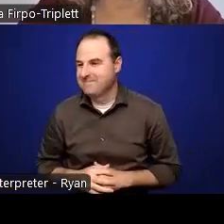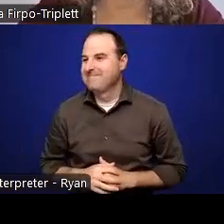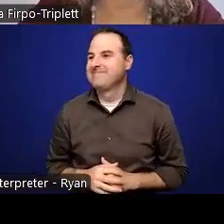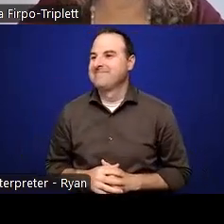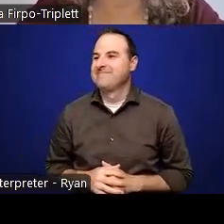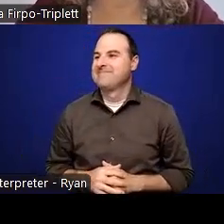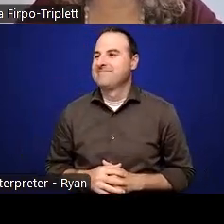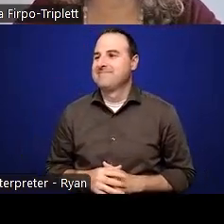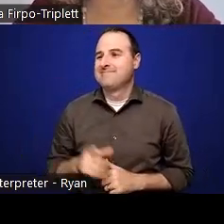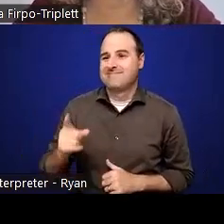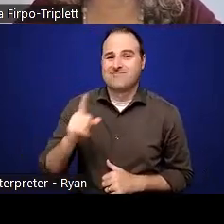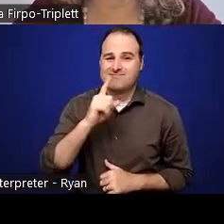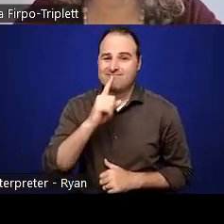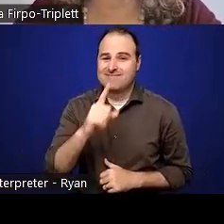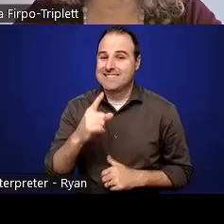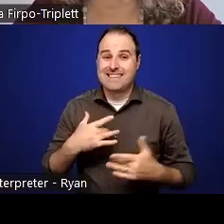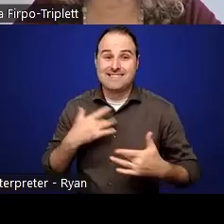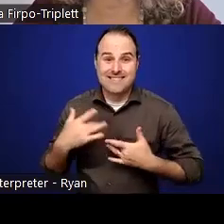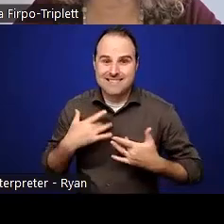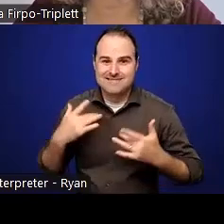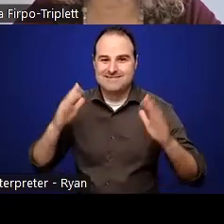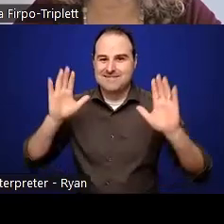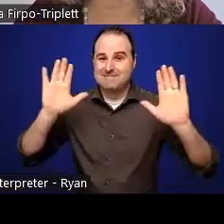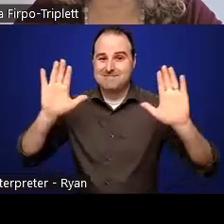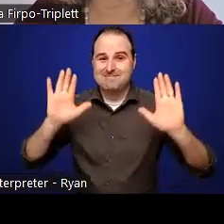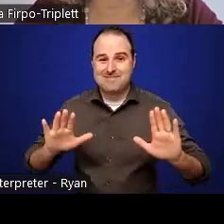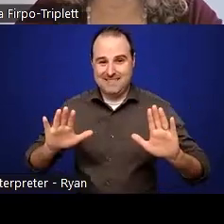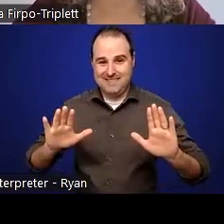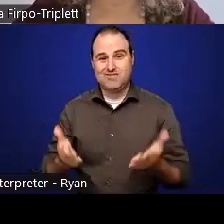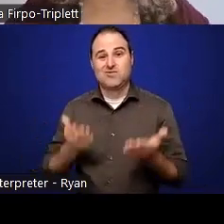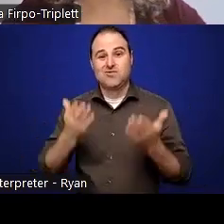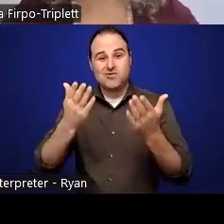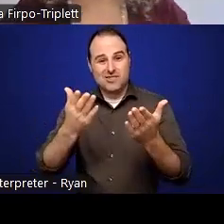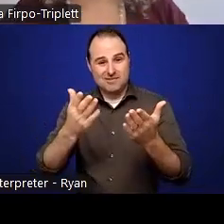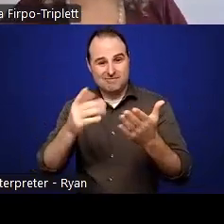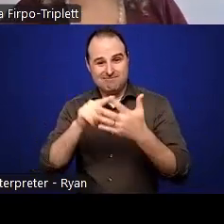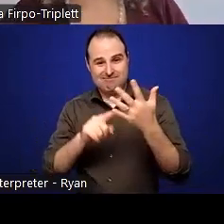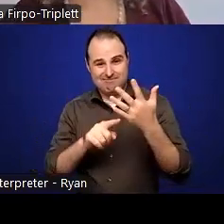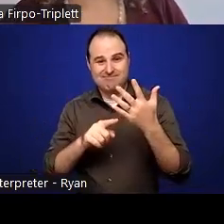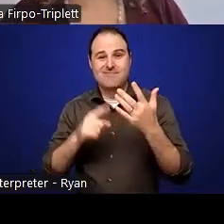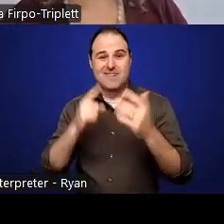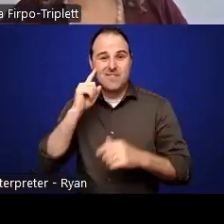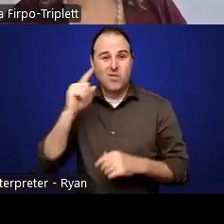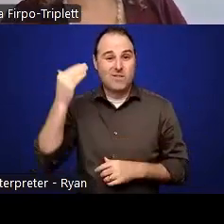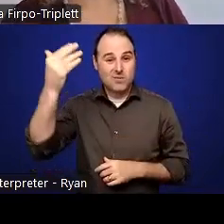really exciting and amazing suggestions for the future. People were excited by our law enforcement